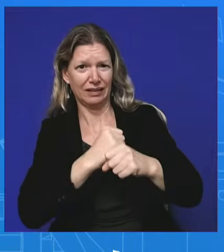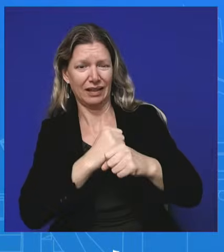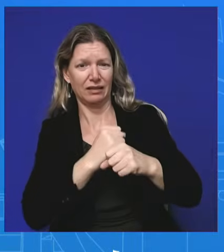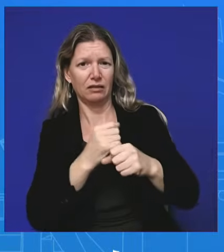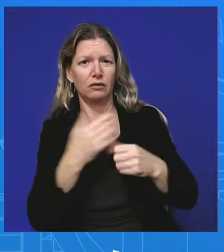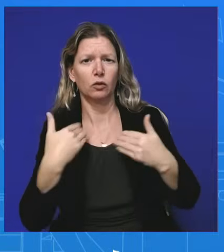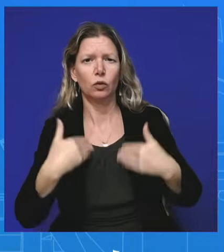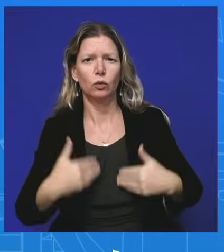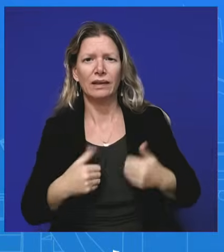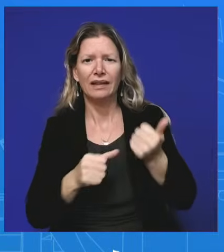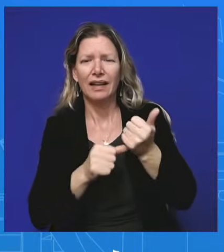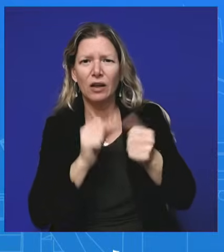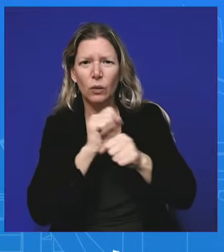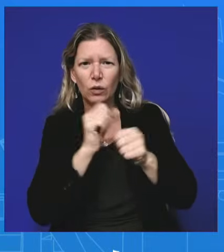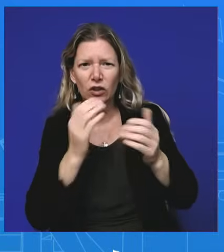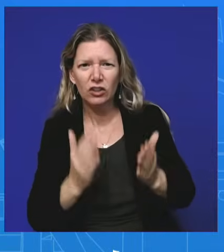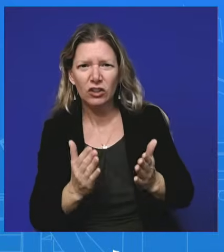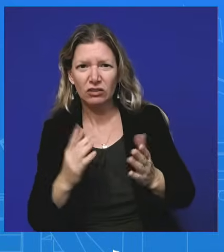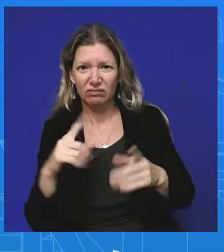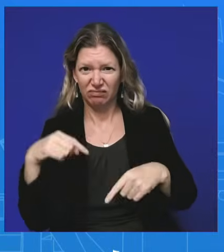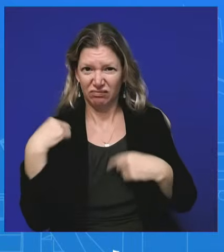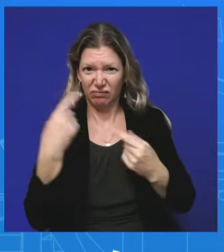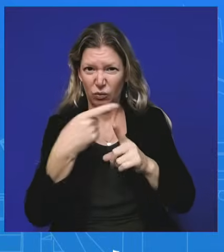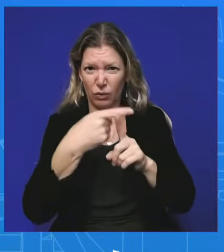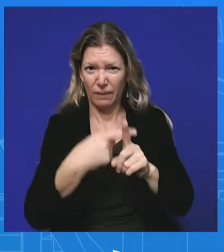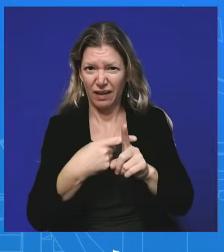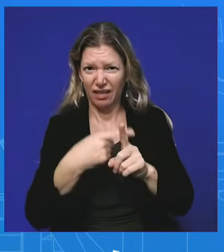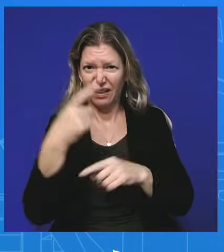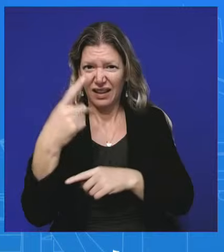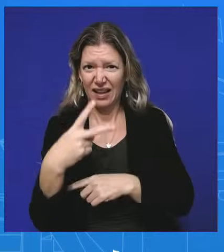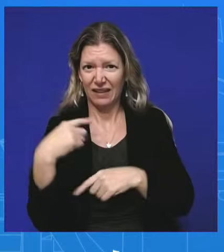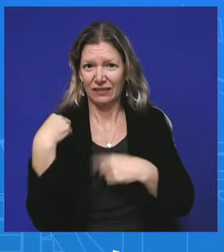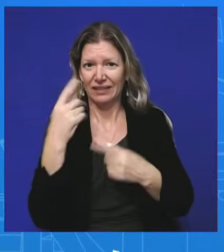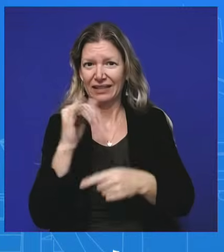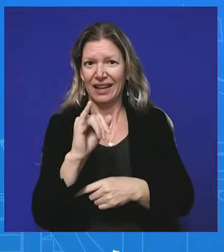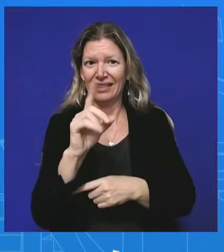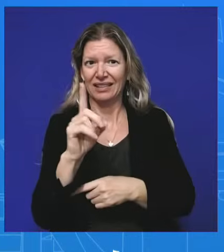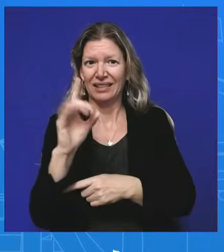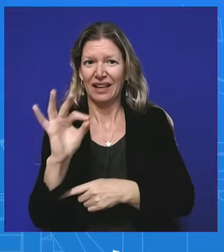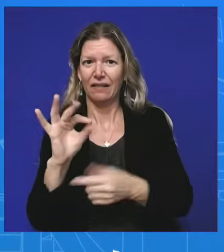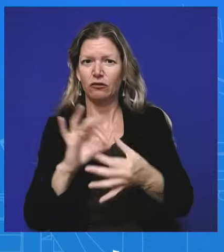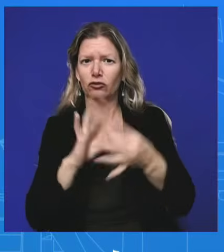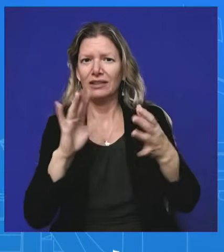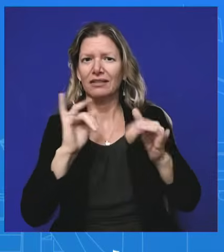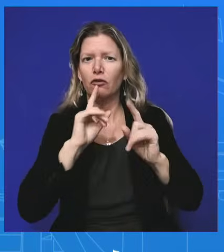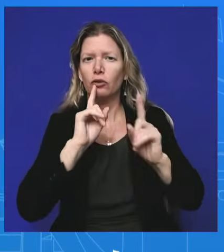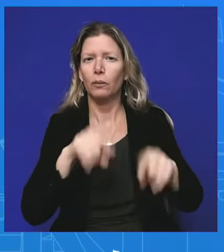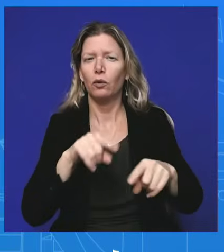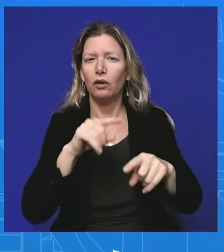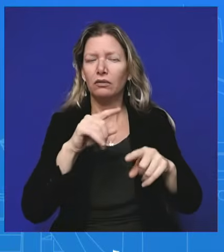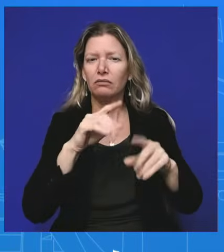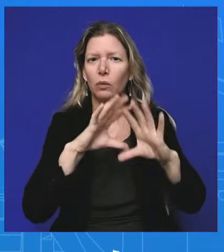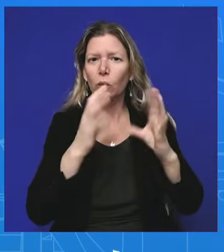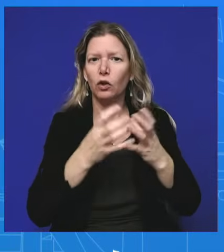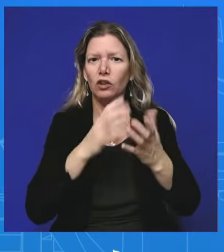Has the U.S. finished reviewing that report? And what did it conclude? Mr. Kirby: I'm not aware that we have some sort of final conclusion on that.